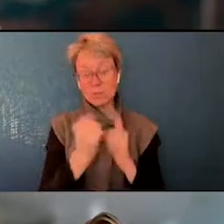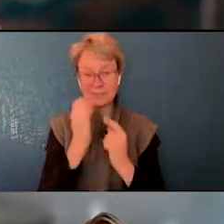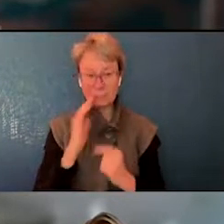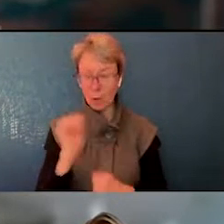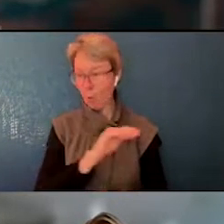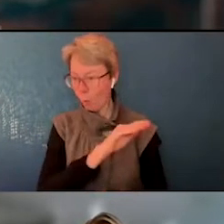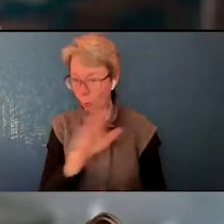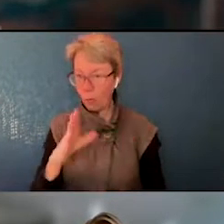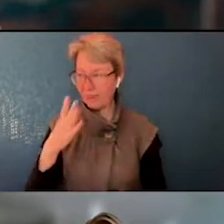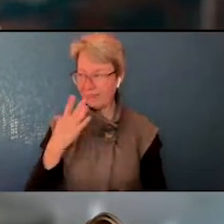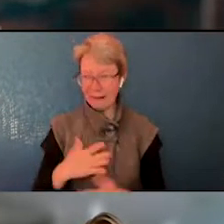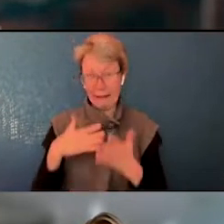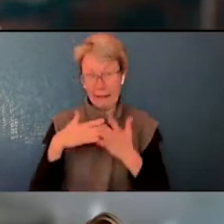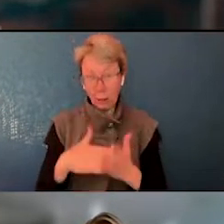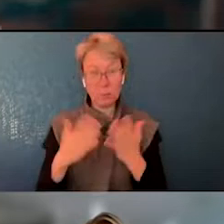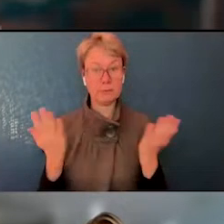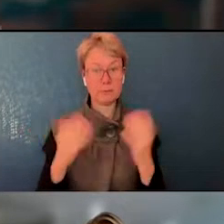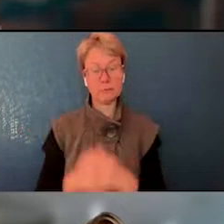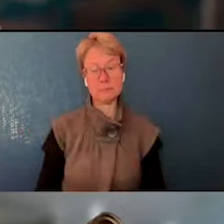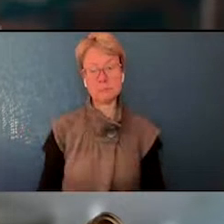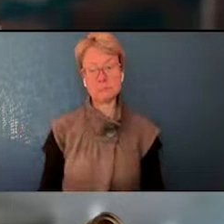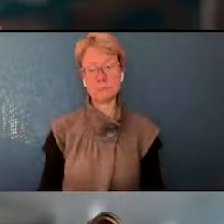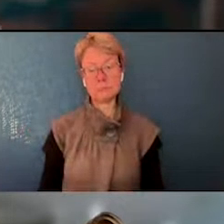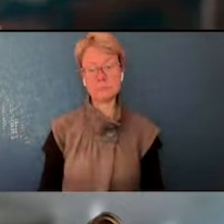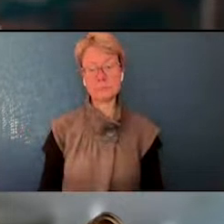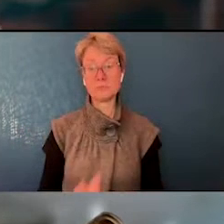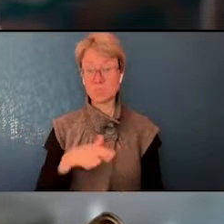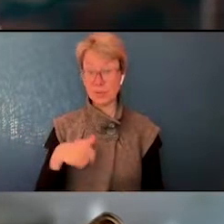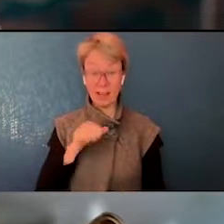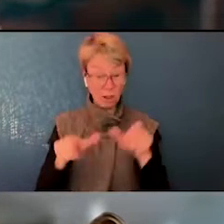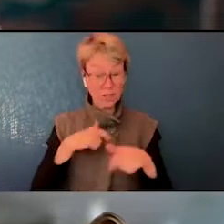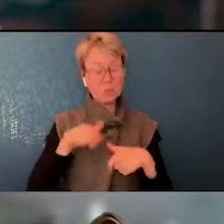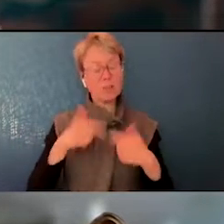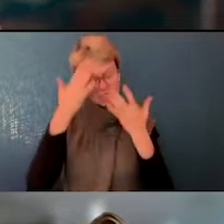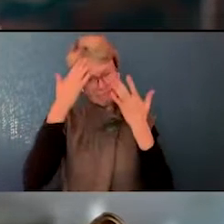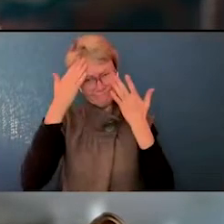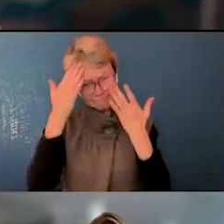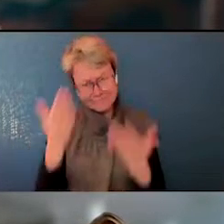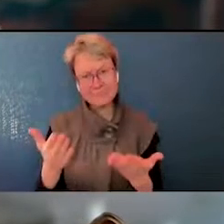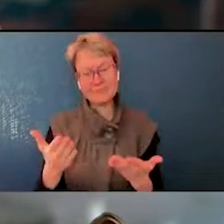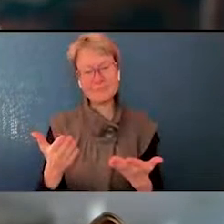that same help so we have a great deal of respect for our clients and it's it's great that we get